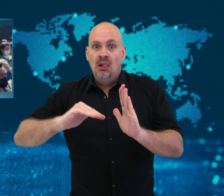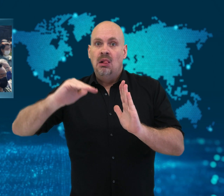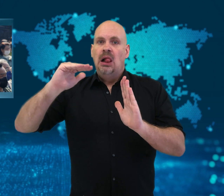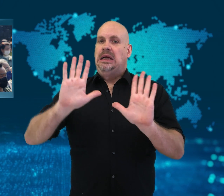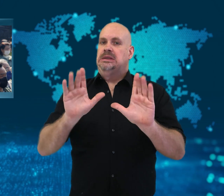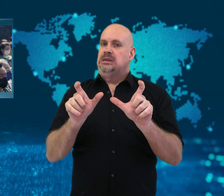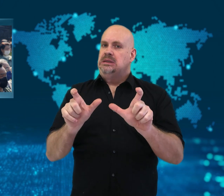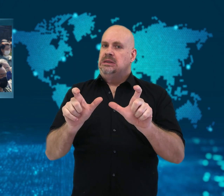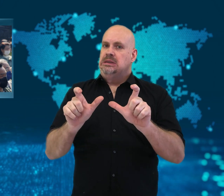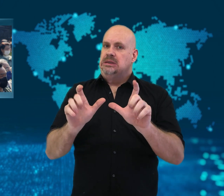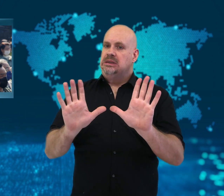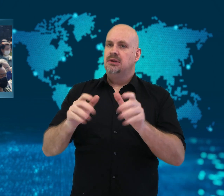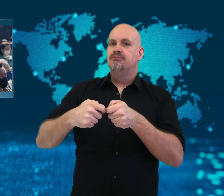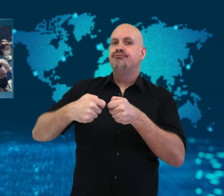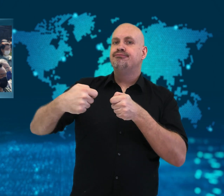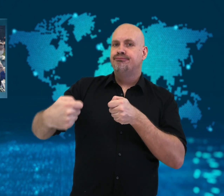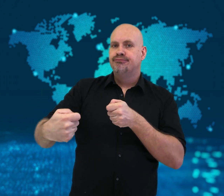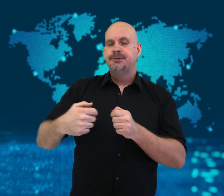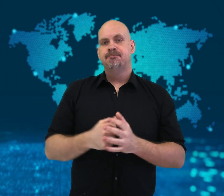surge of the virus.